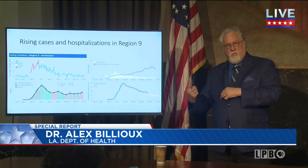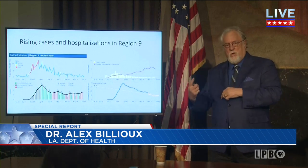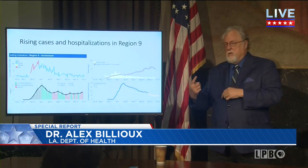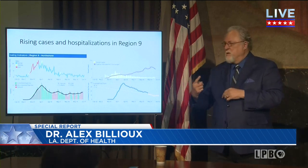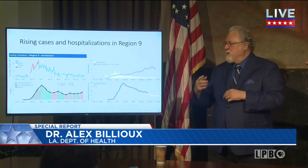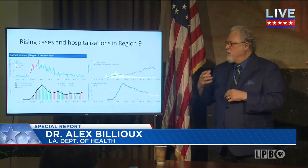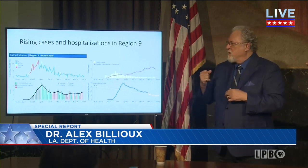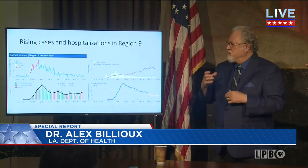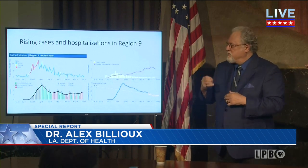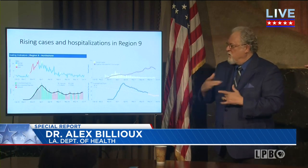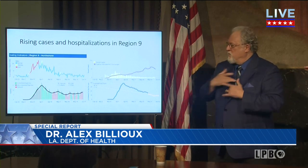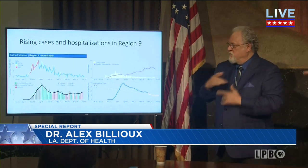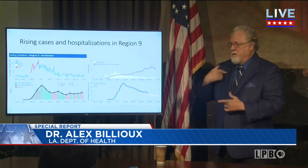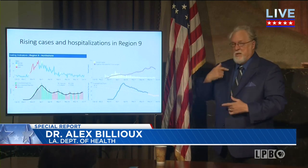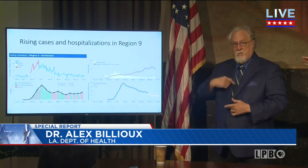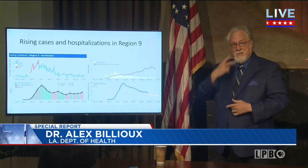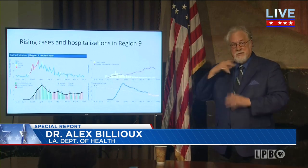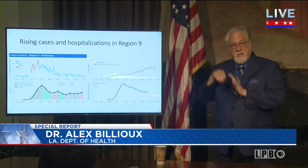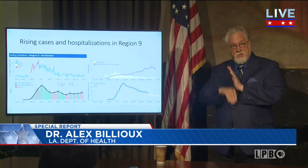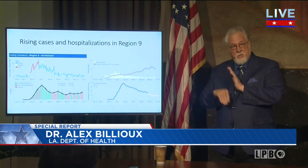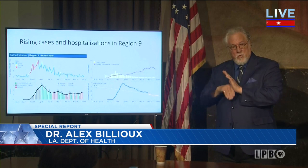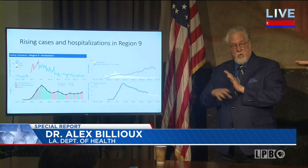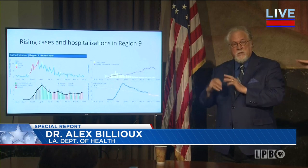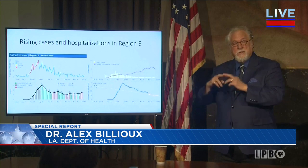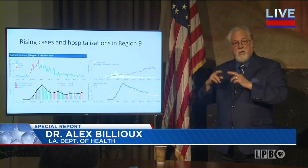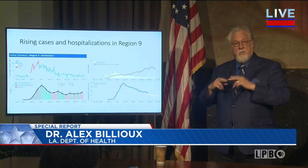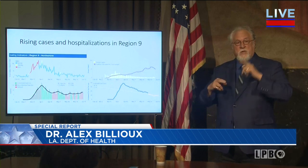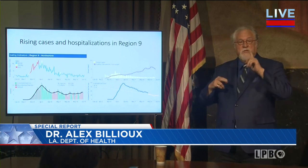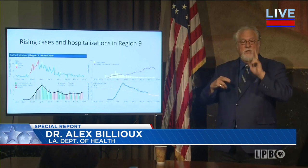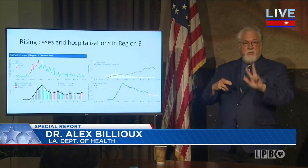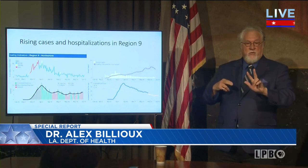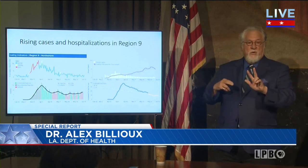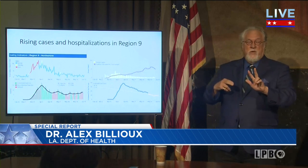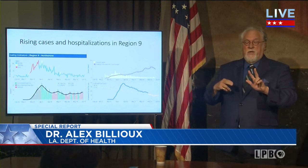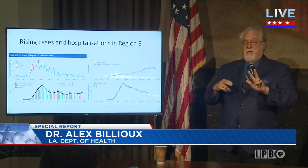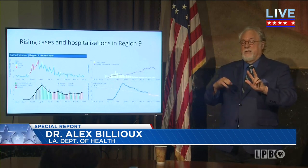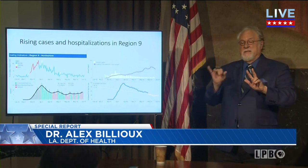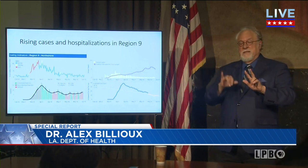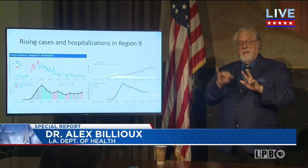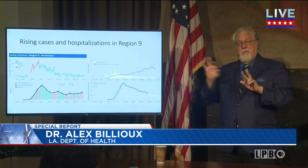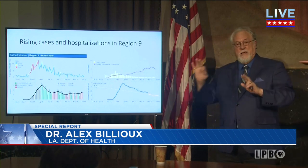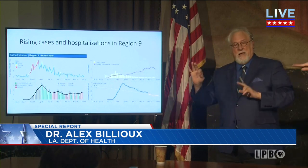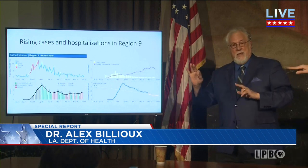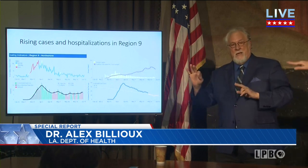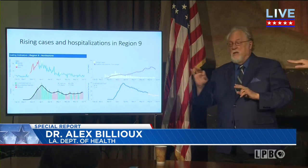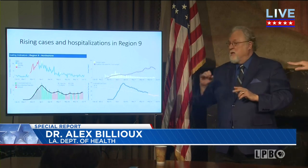THIS IS THE AREA OF THE NORTH SHORE AND THE FLORIDA PARISHES.